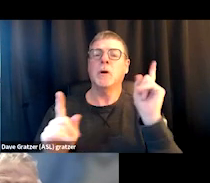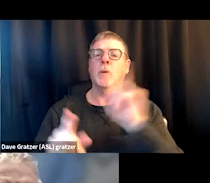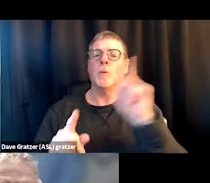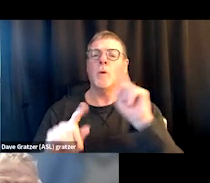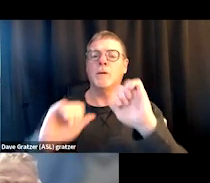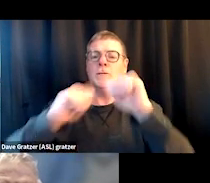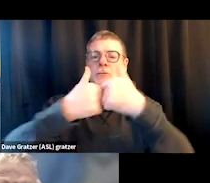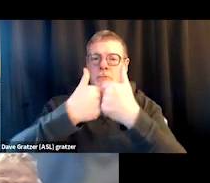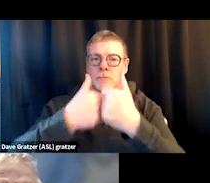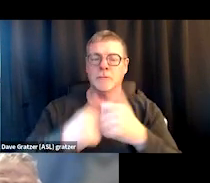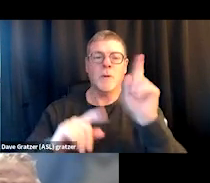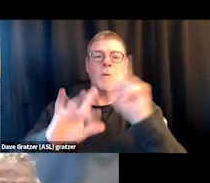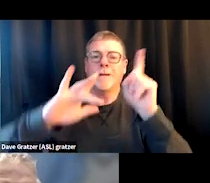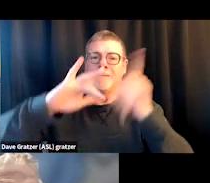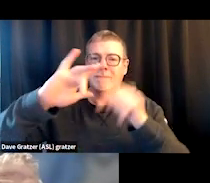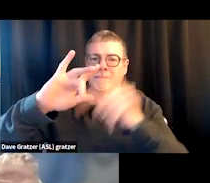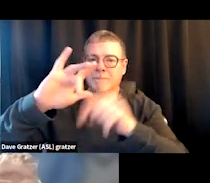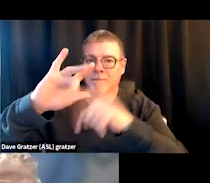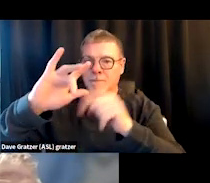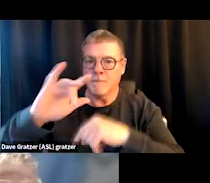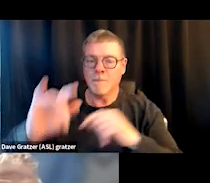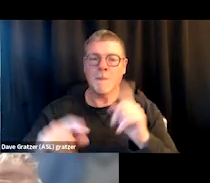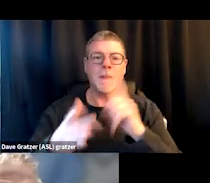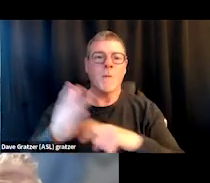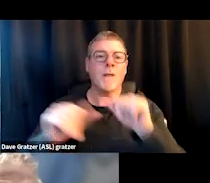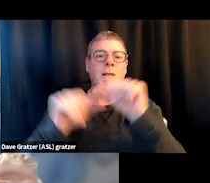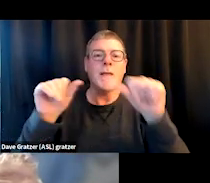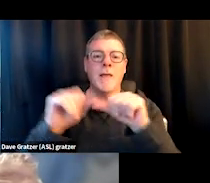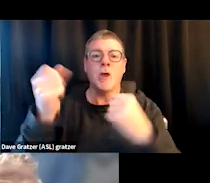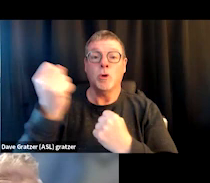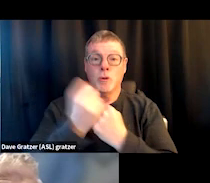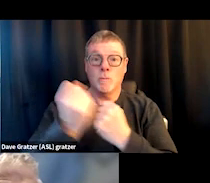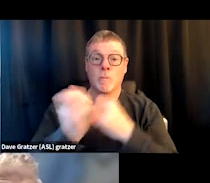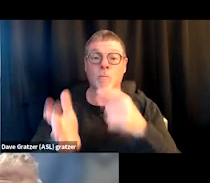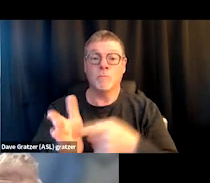What are the gaps? What are the areas of support that are needed